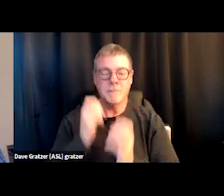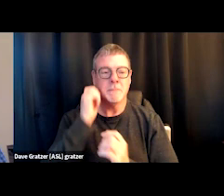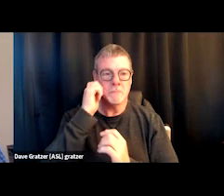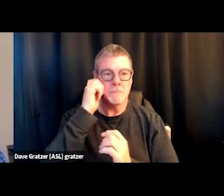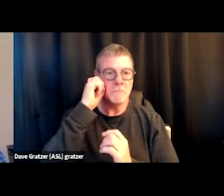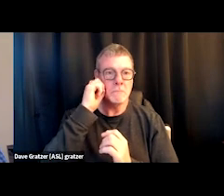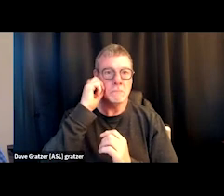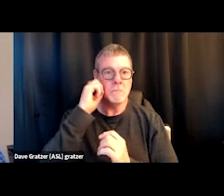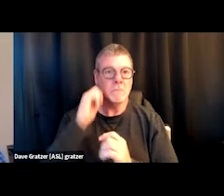Next slide.